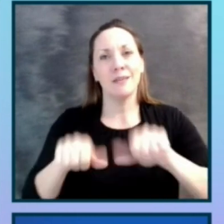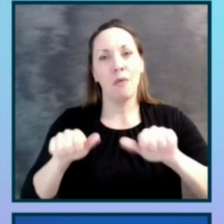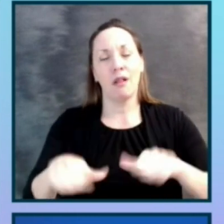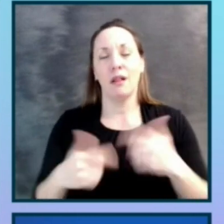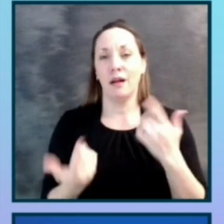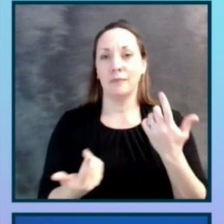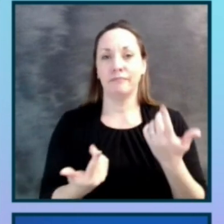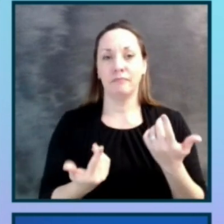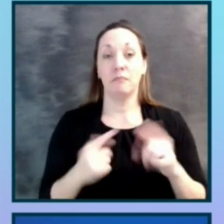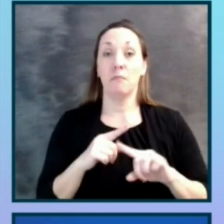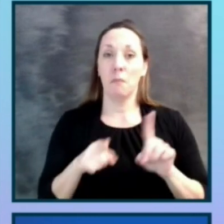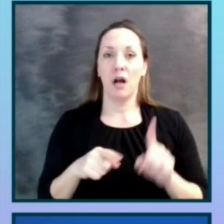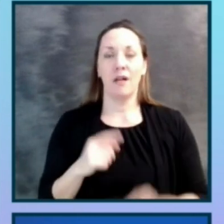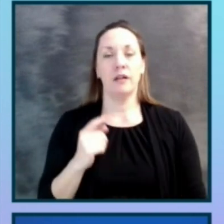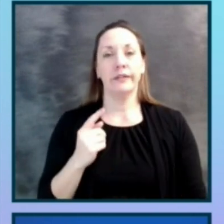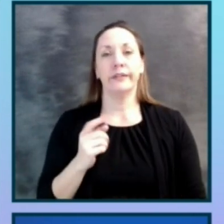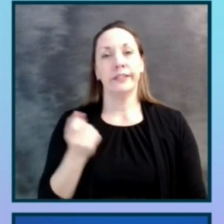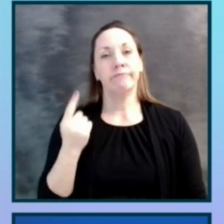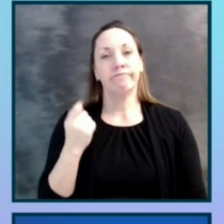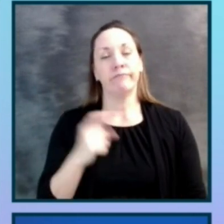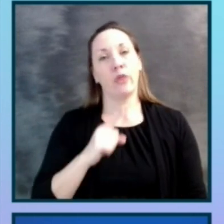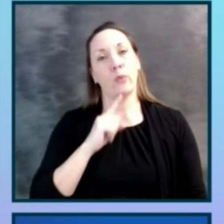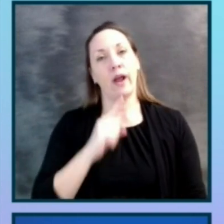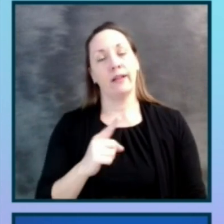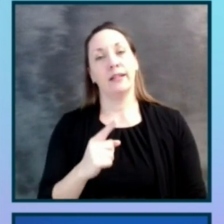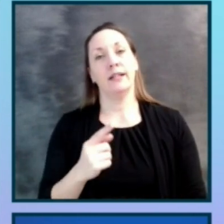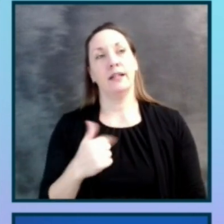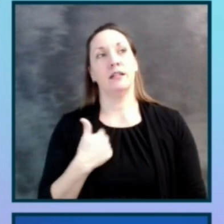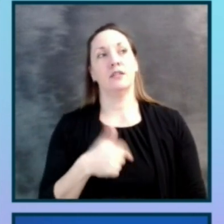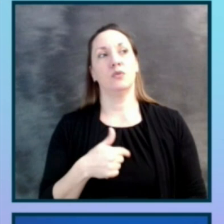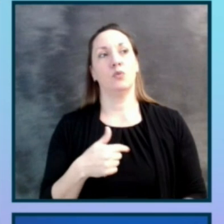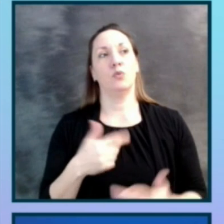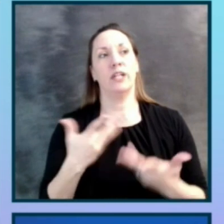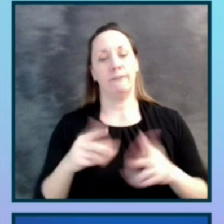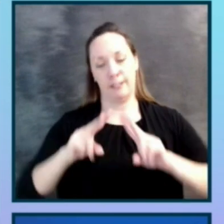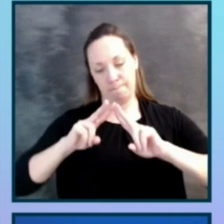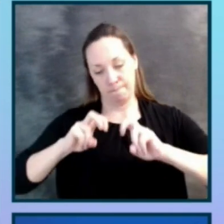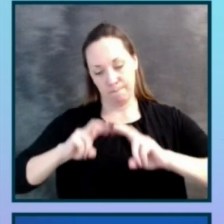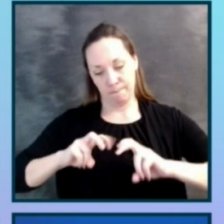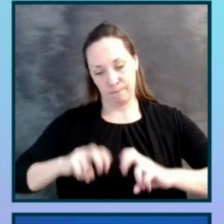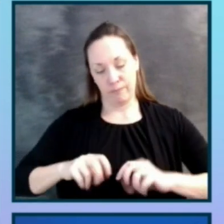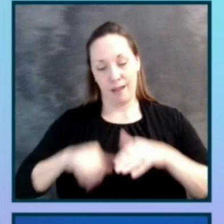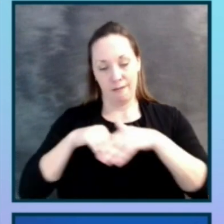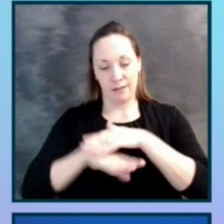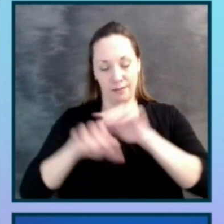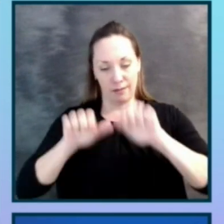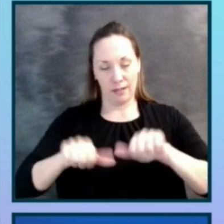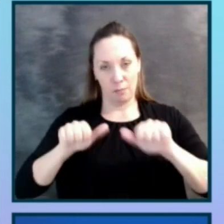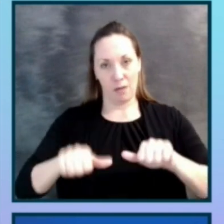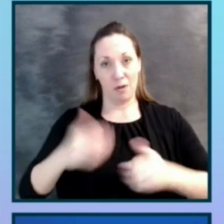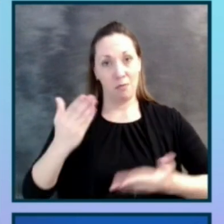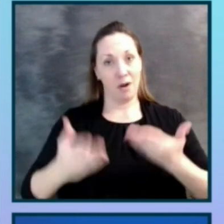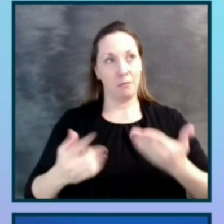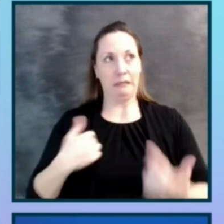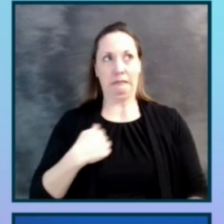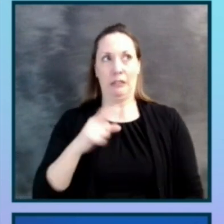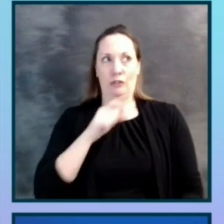But the reality is that, we done an analysis of this and accessibility probably, I shouldn't be saying this, but why not?